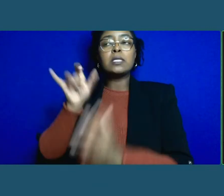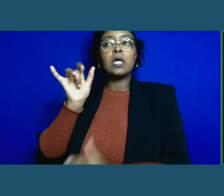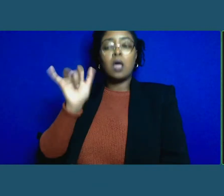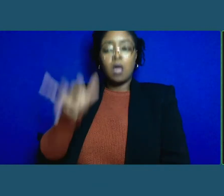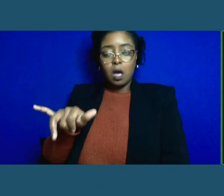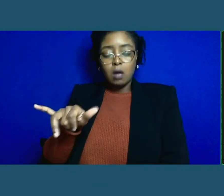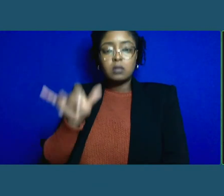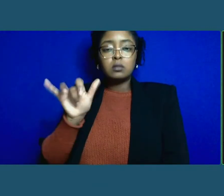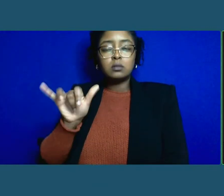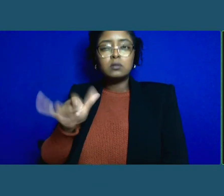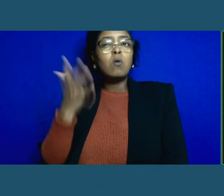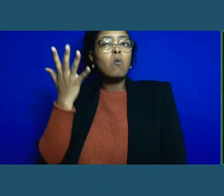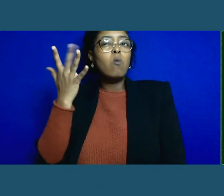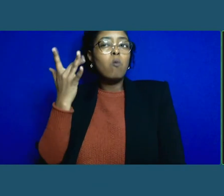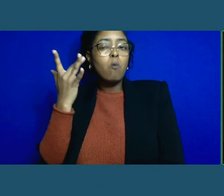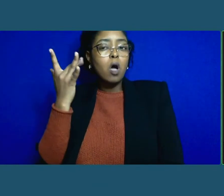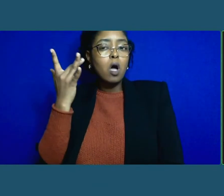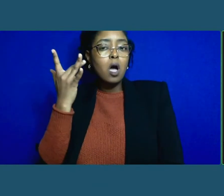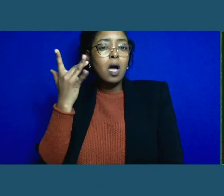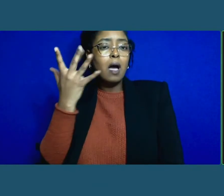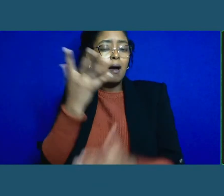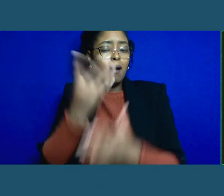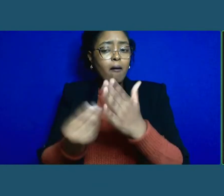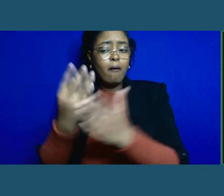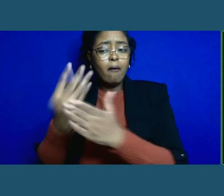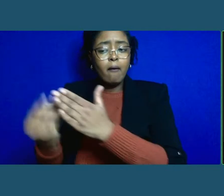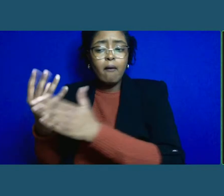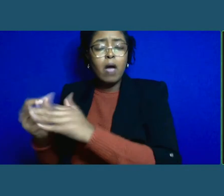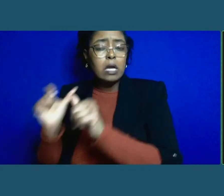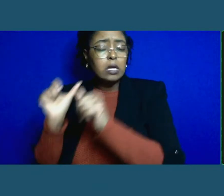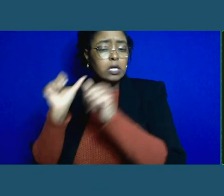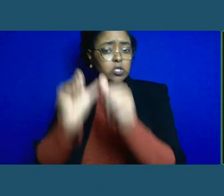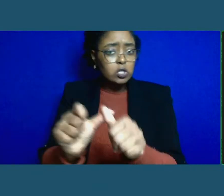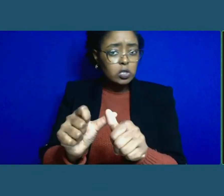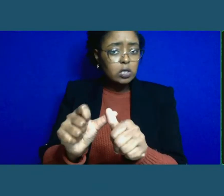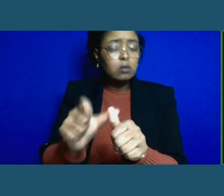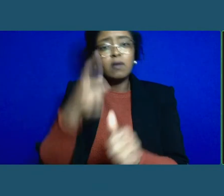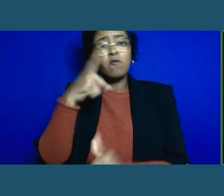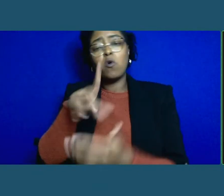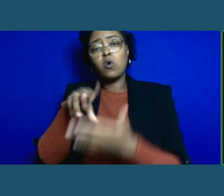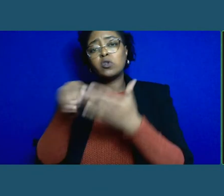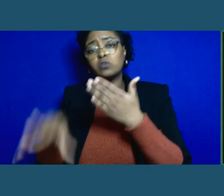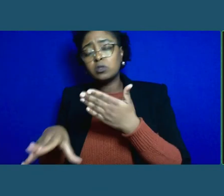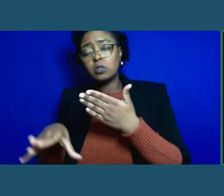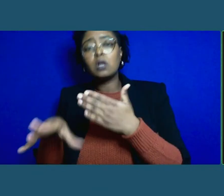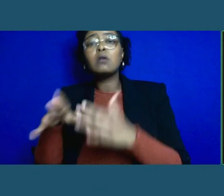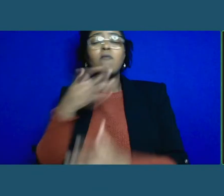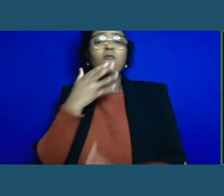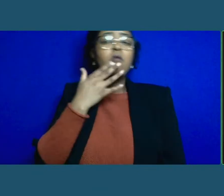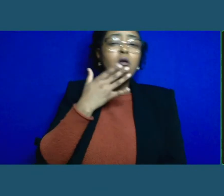of those gaps that you just mentioned. Um why are these.